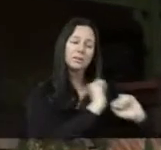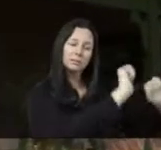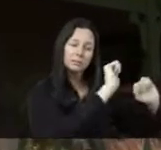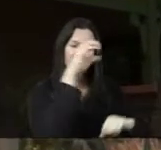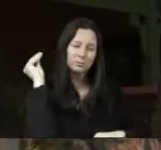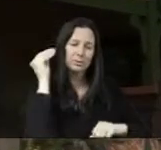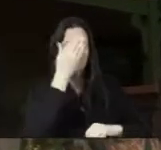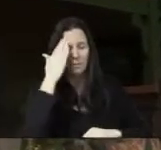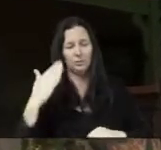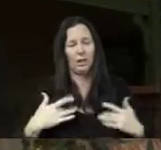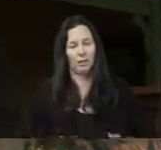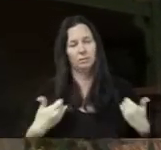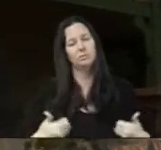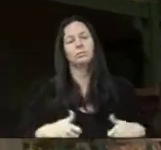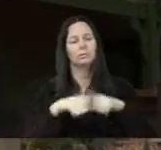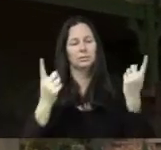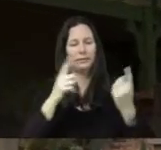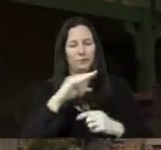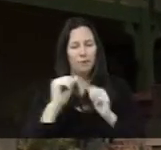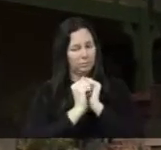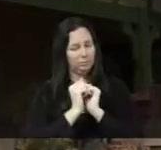His experience of mental illness is different to his brother's.